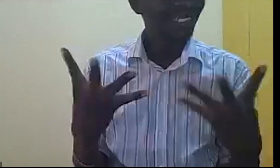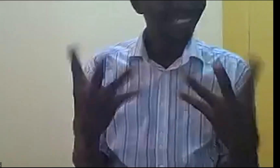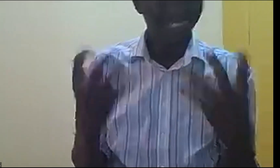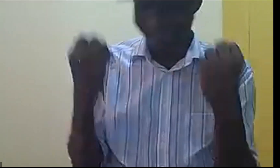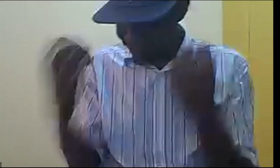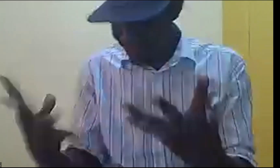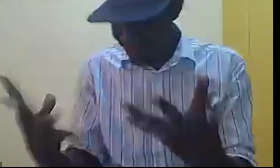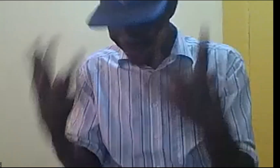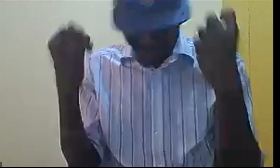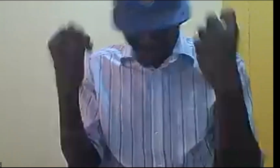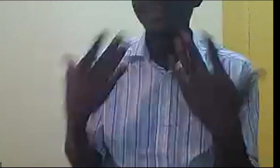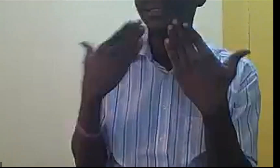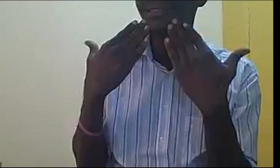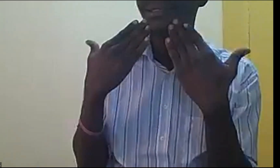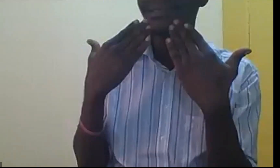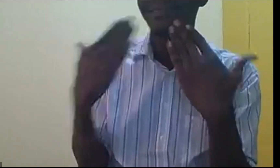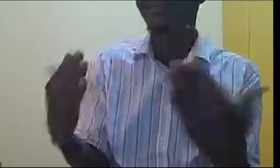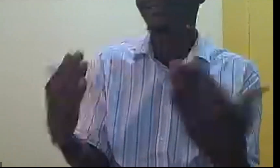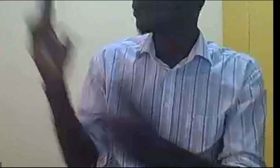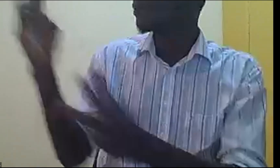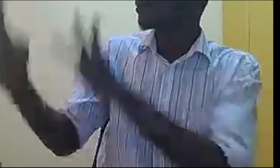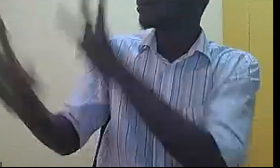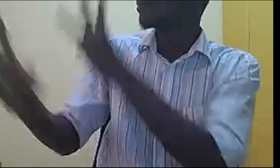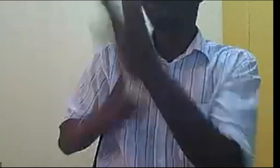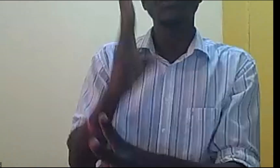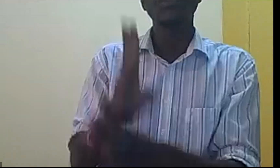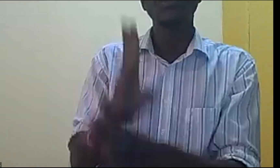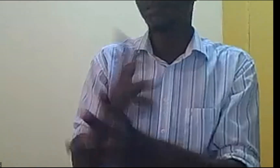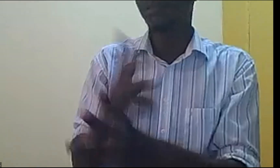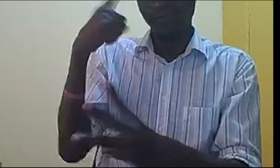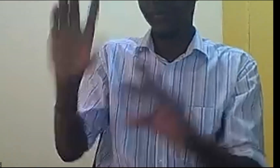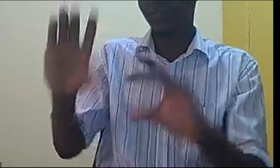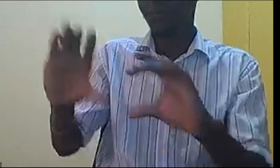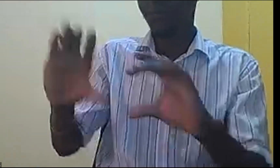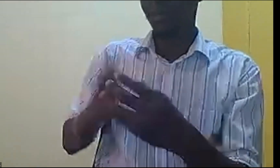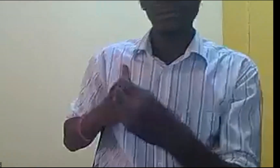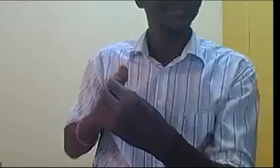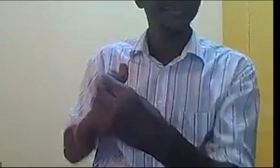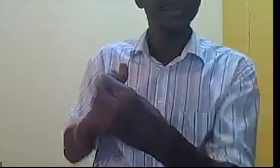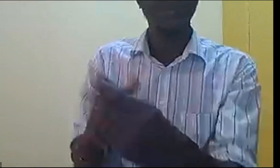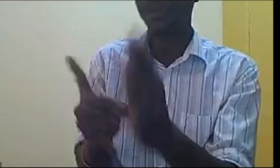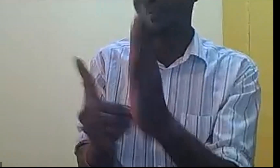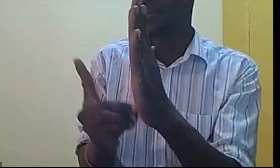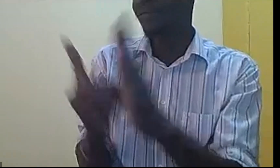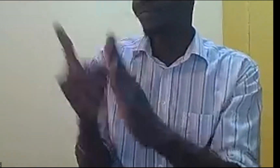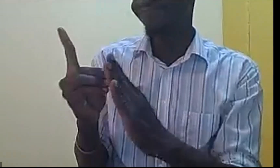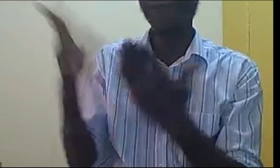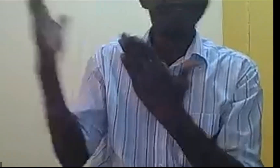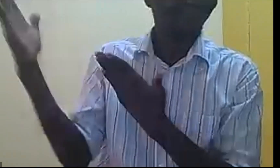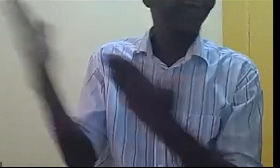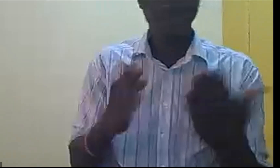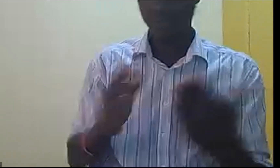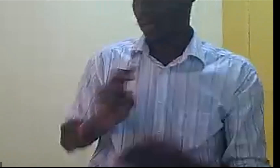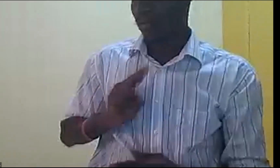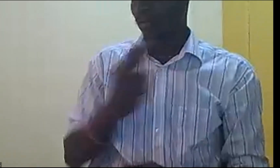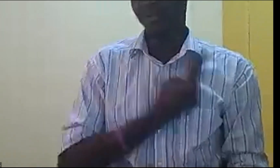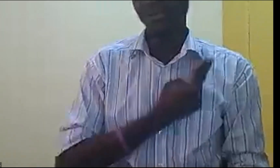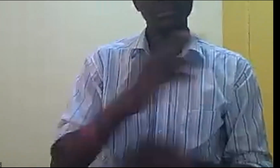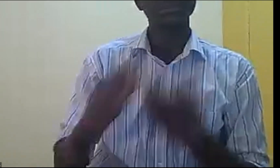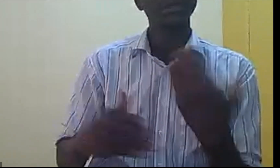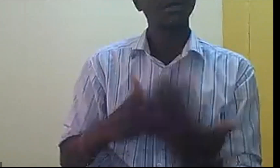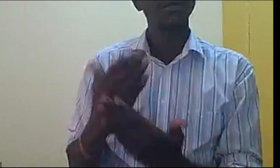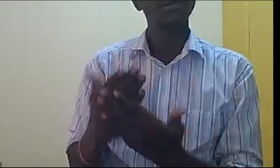radiant agent of change, and they are devoted to changing things for the better.